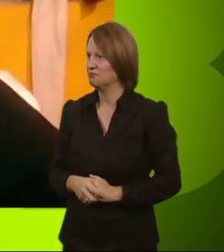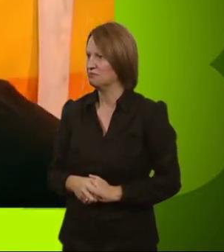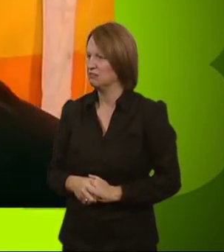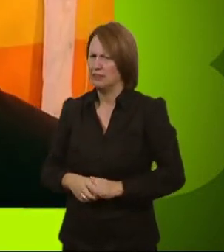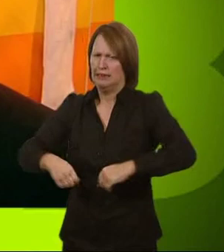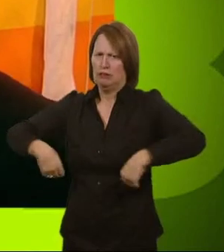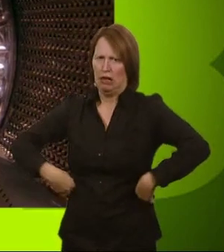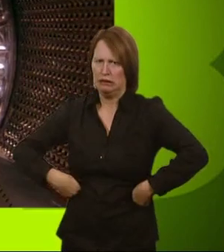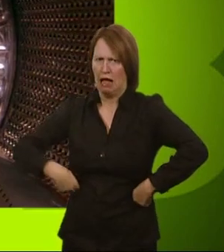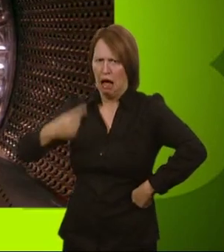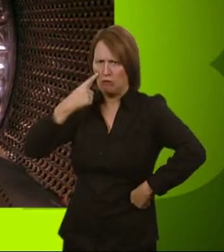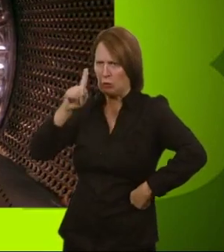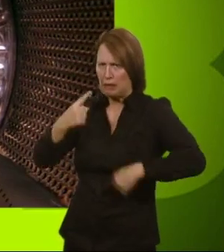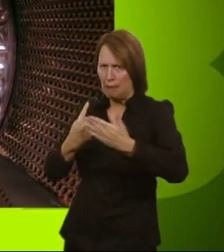right let's have a look at this thing shall